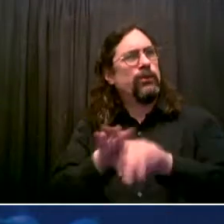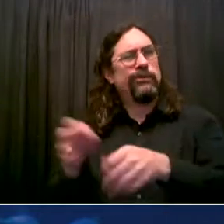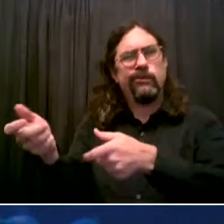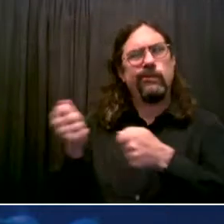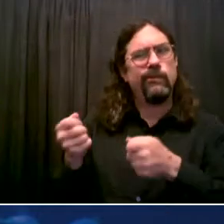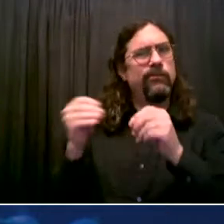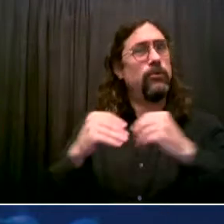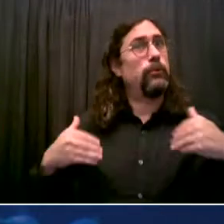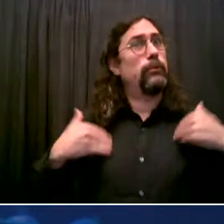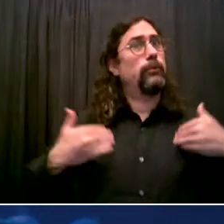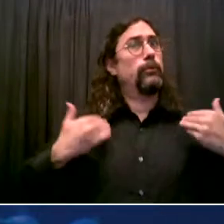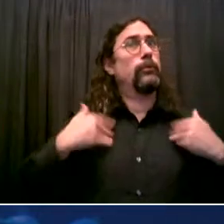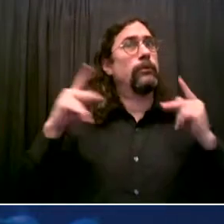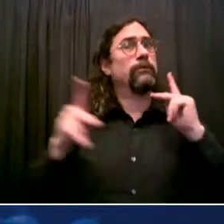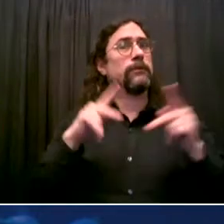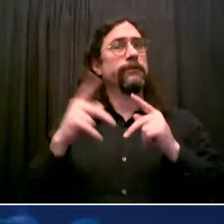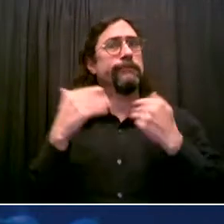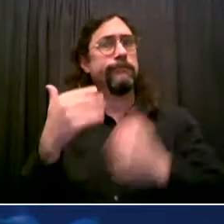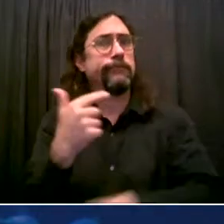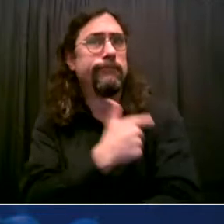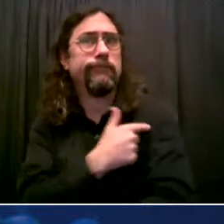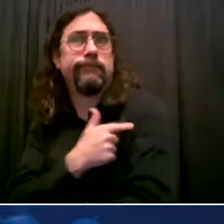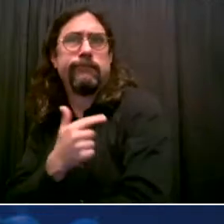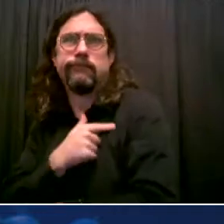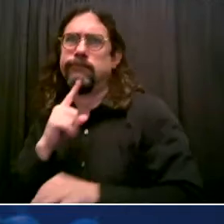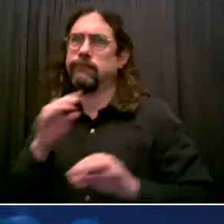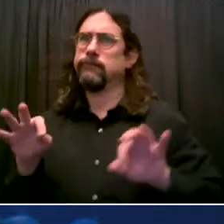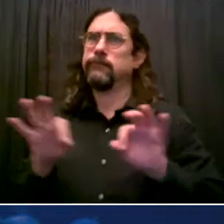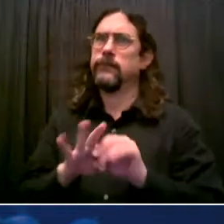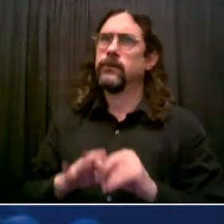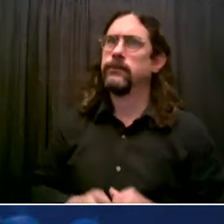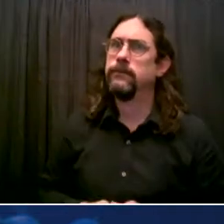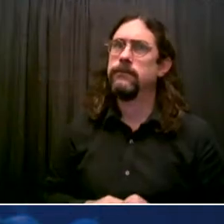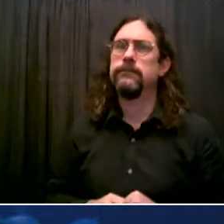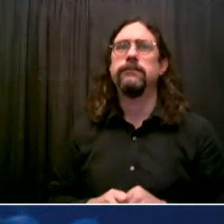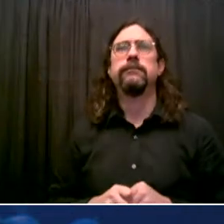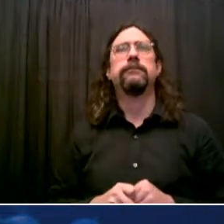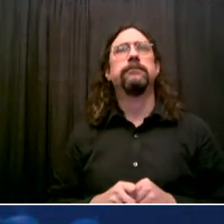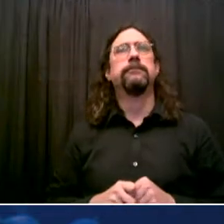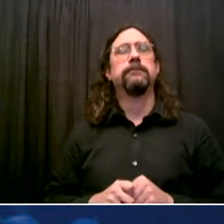DO. IF YOU LOVE THE IDEA OF GETTING